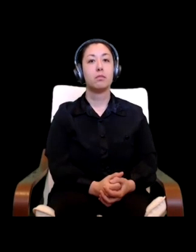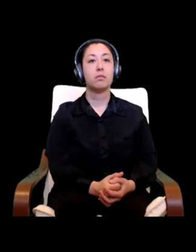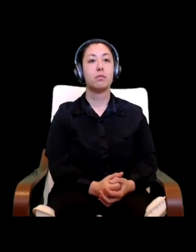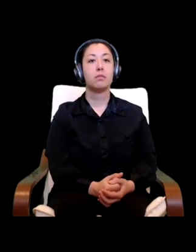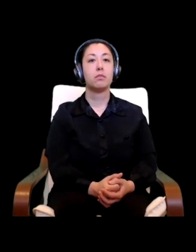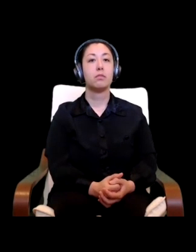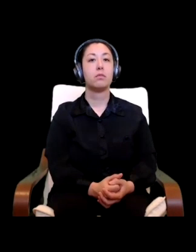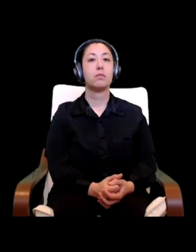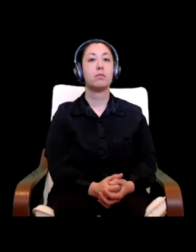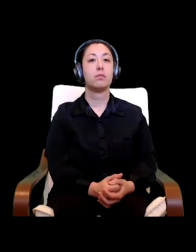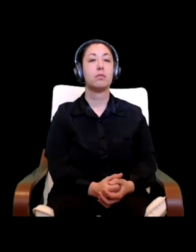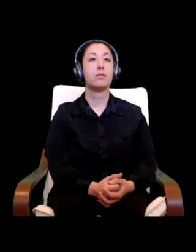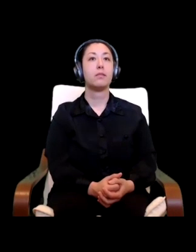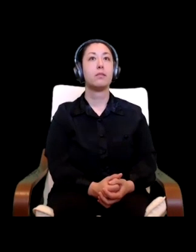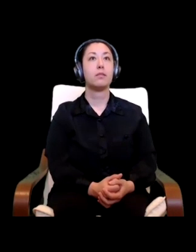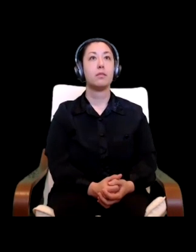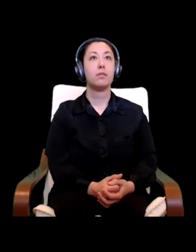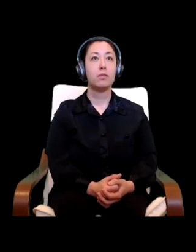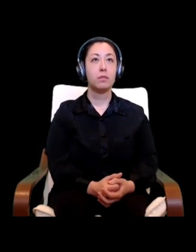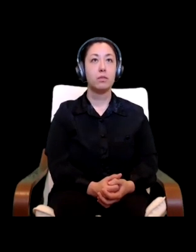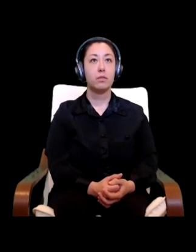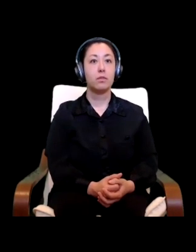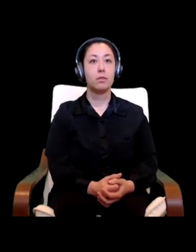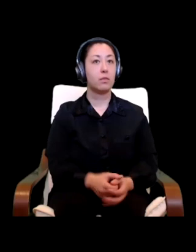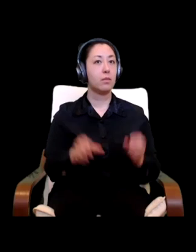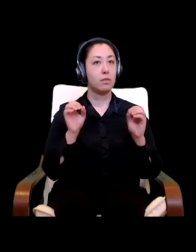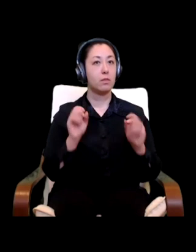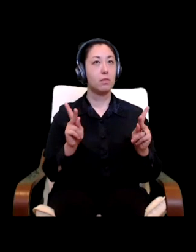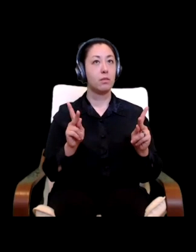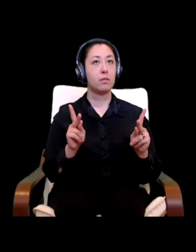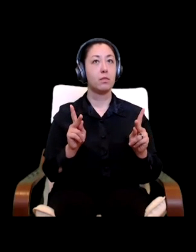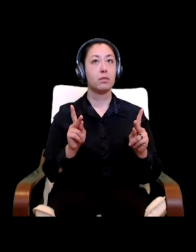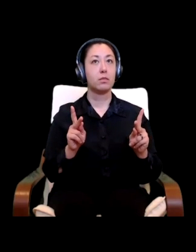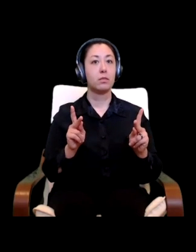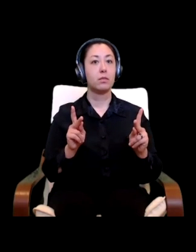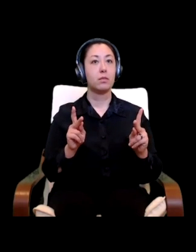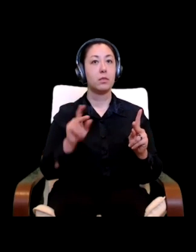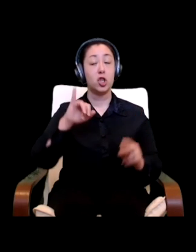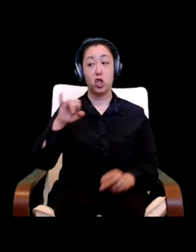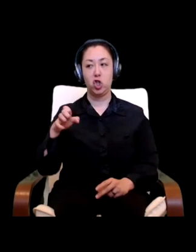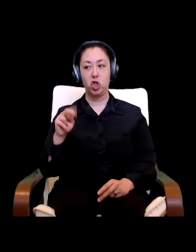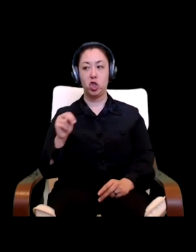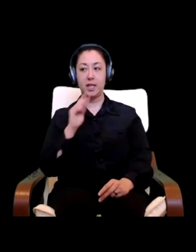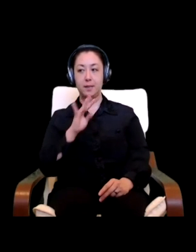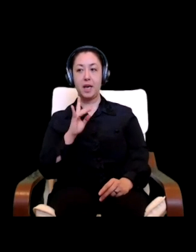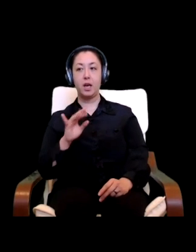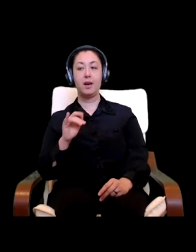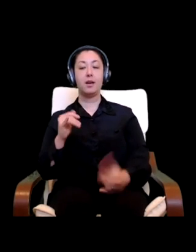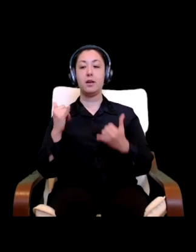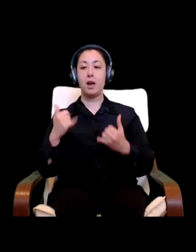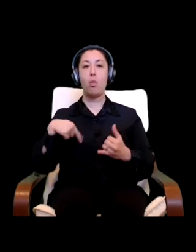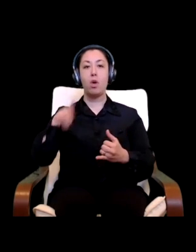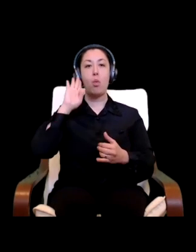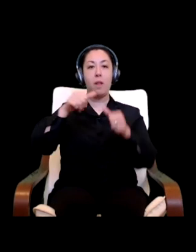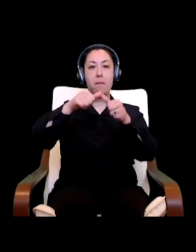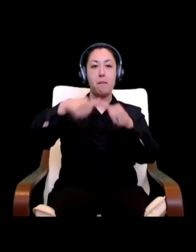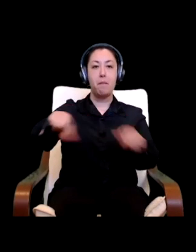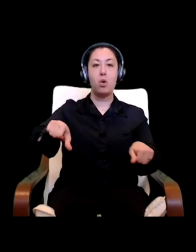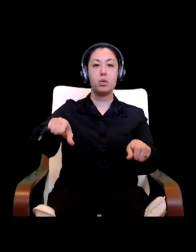We are going to put a survey in the chat. If you could just take a minute